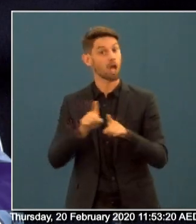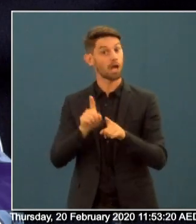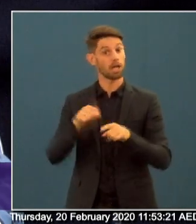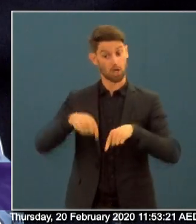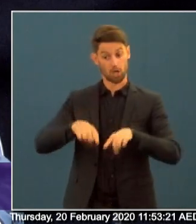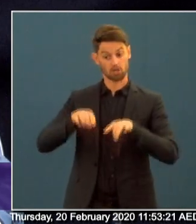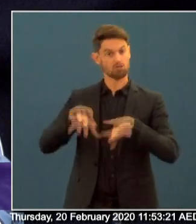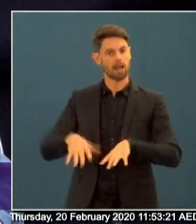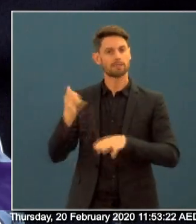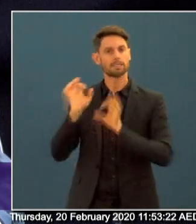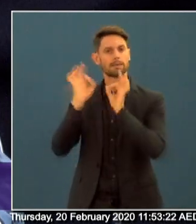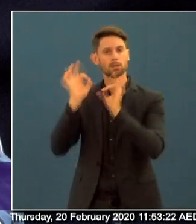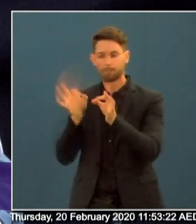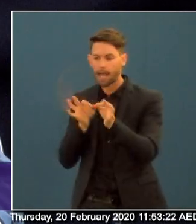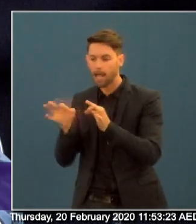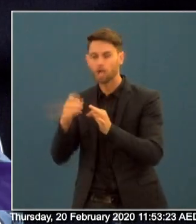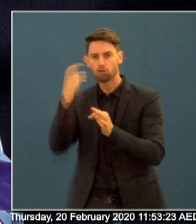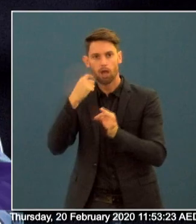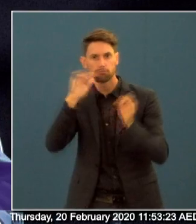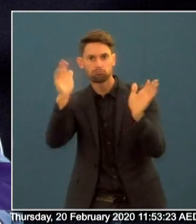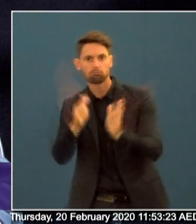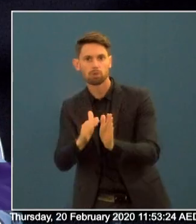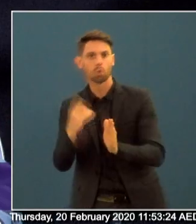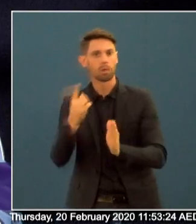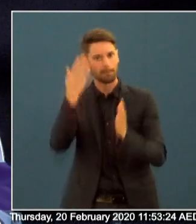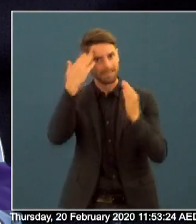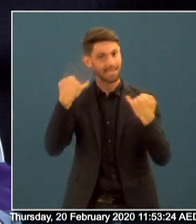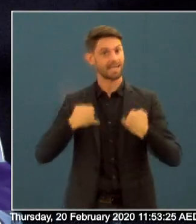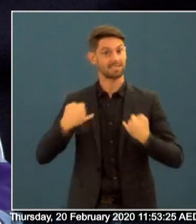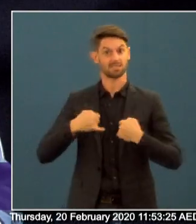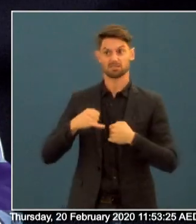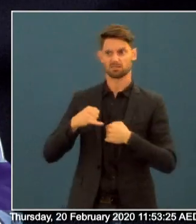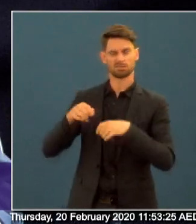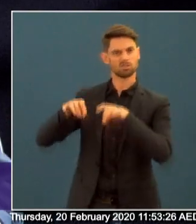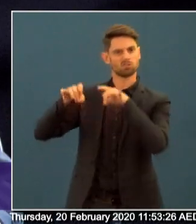which, although a very important piece of policy